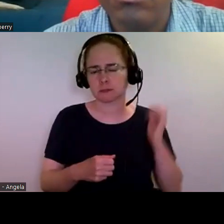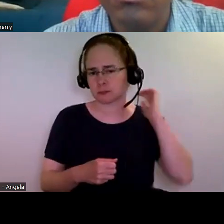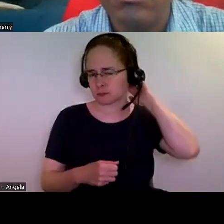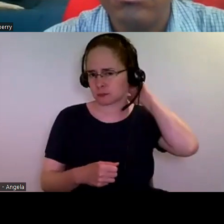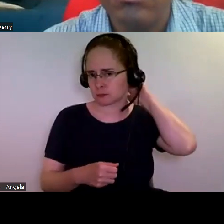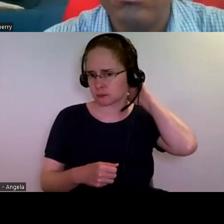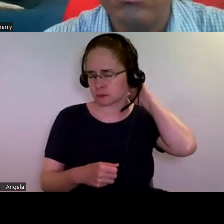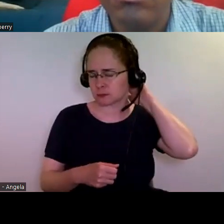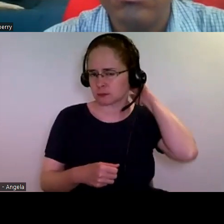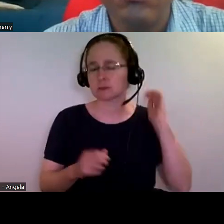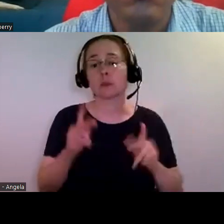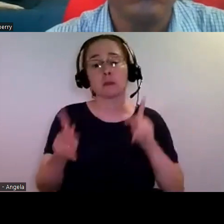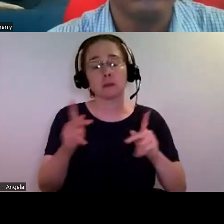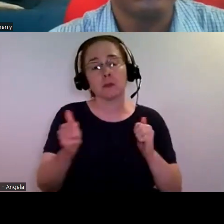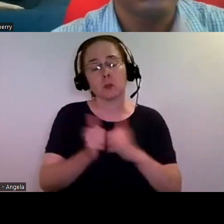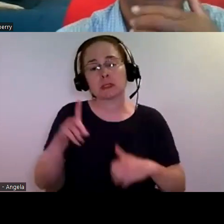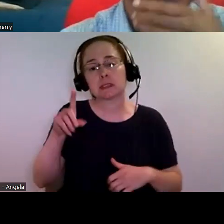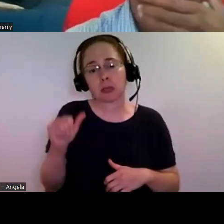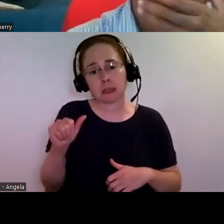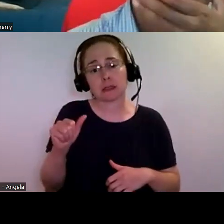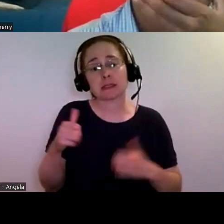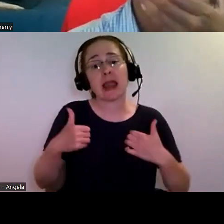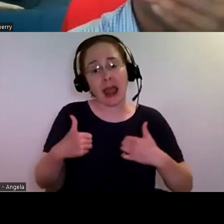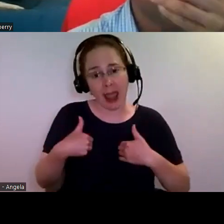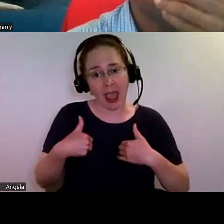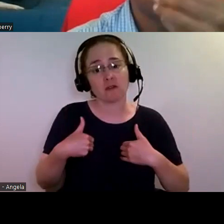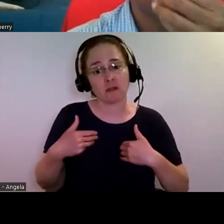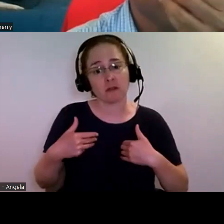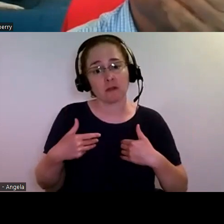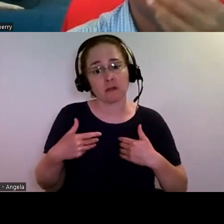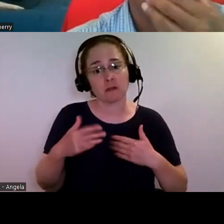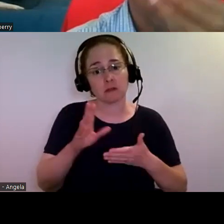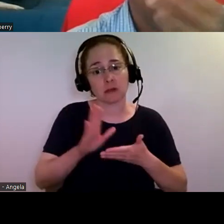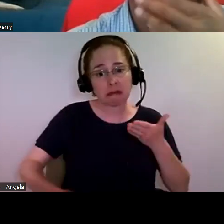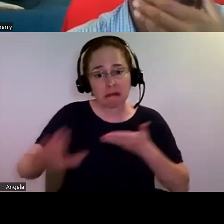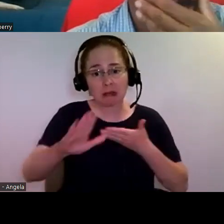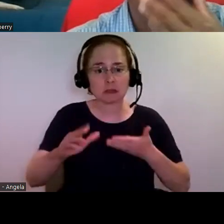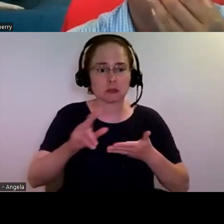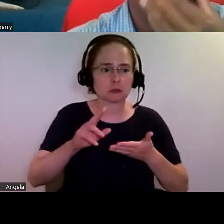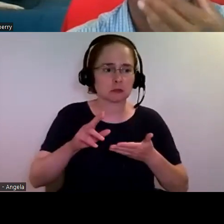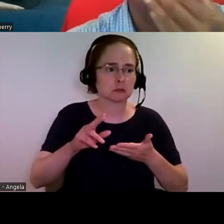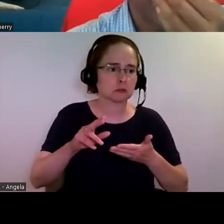with disabilities who have higher education degrees, like master's degrees and PhDs need